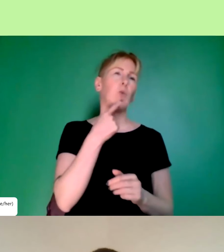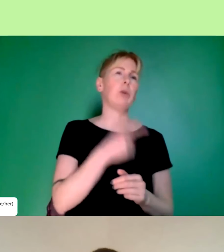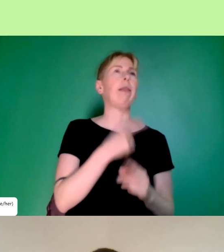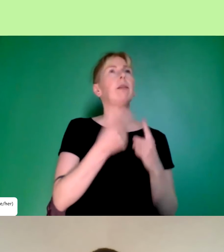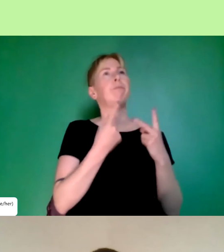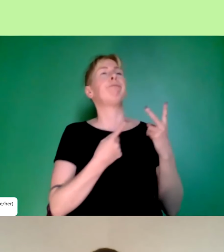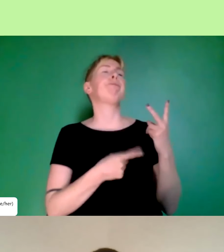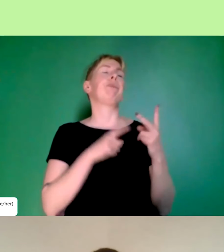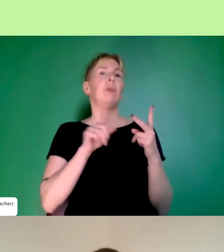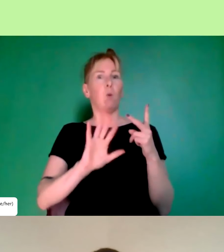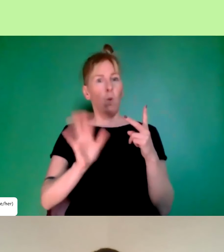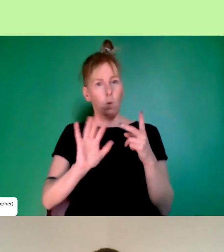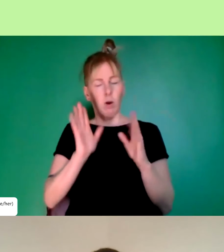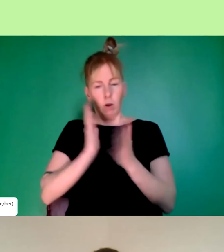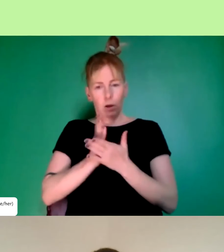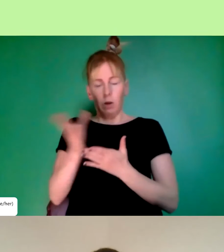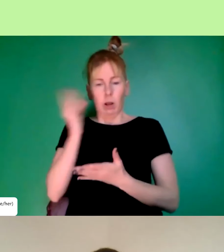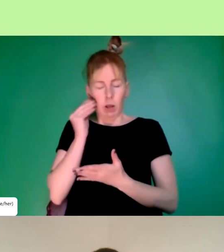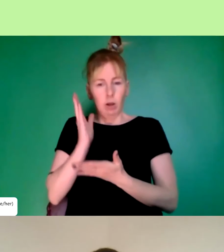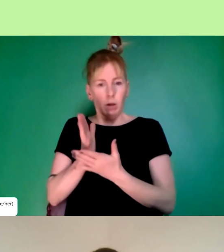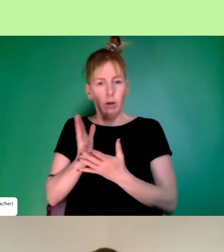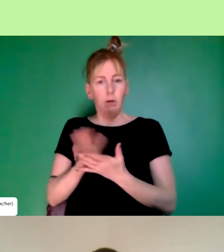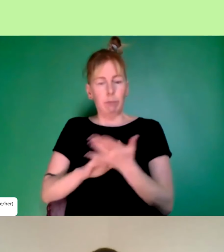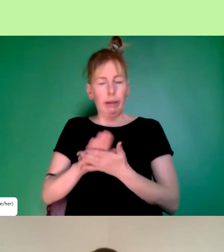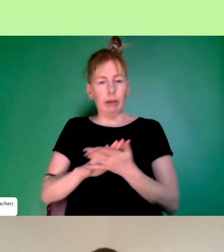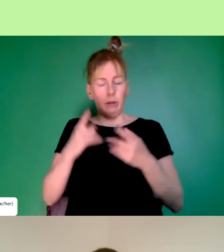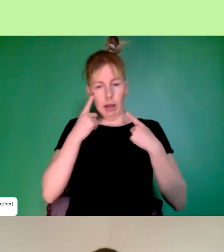yourself to see if you have the capacity for the kind of care they need, or whether you